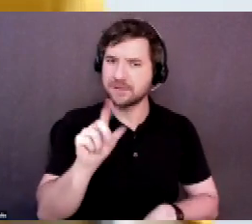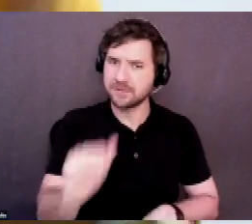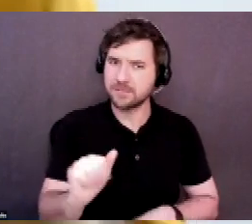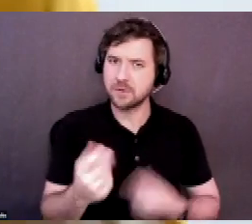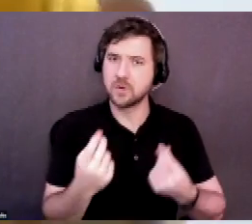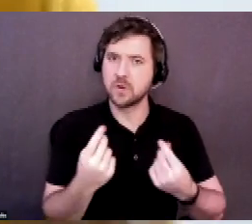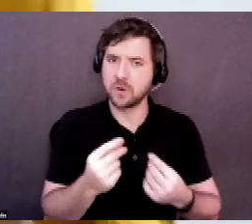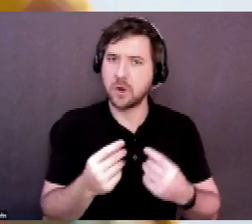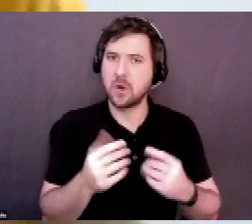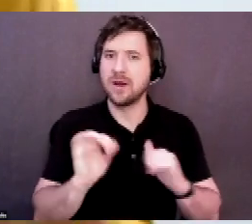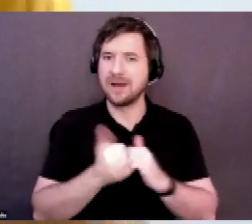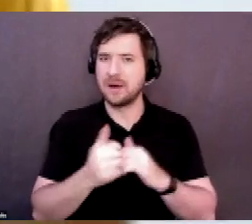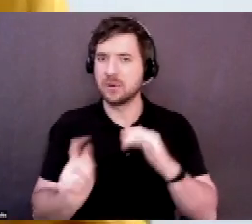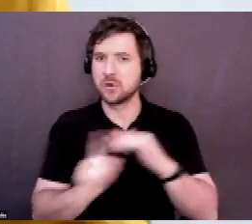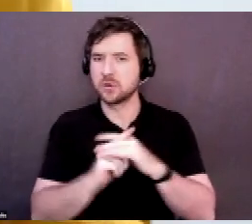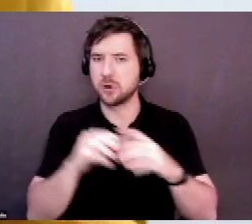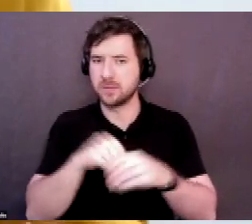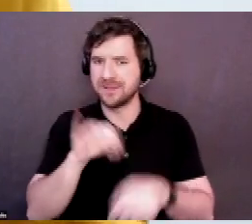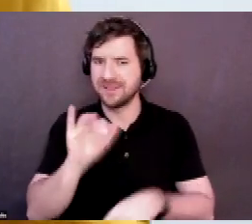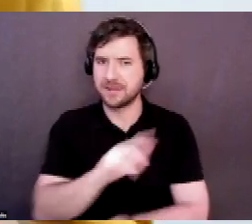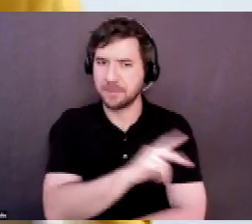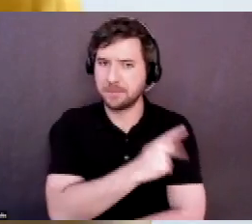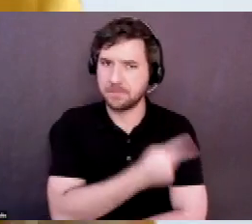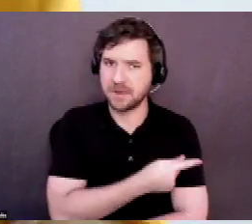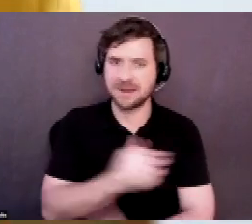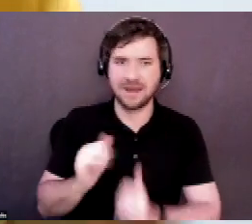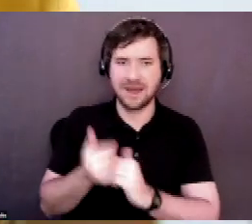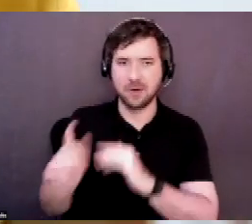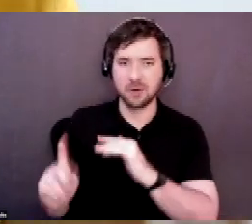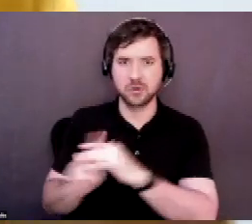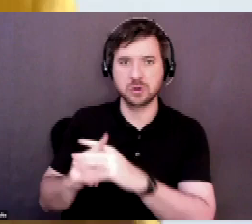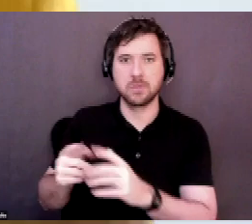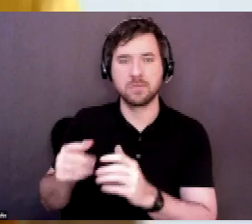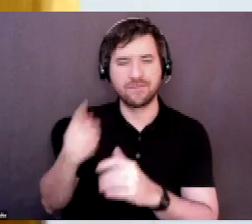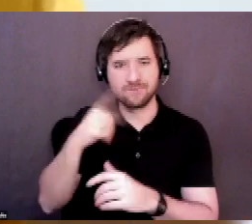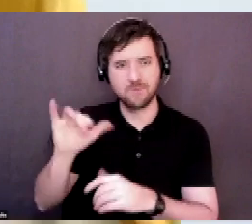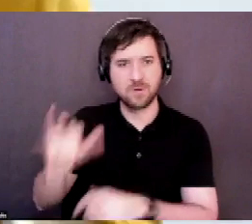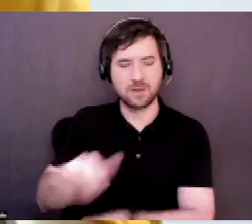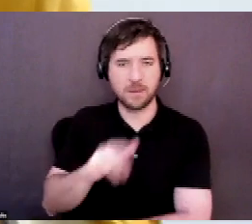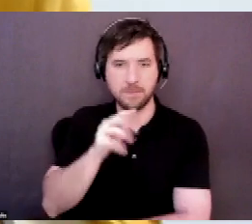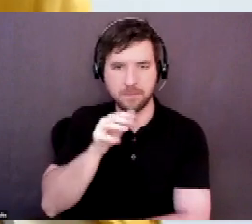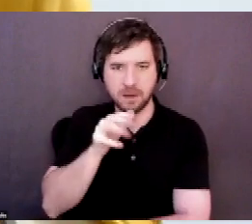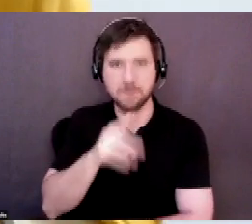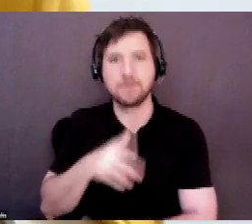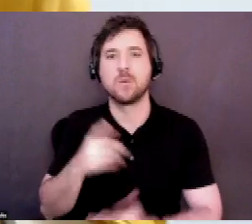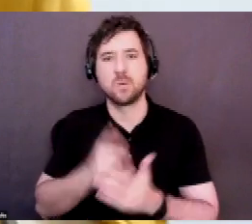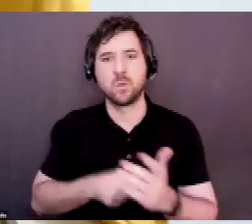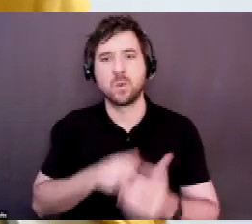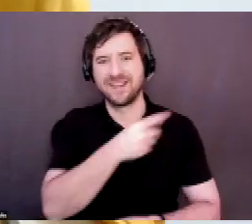and this is how it presents in this mom. Right? And these are the things you need to consider because they also have the facts as well.